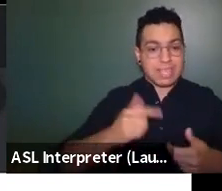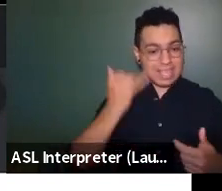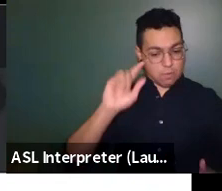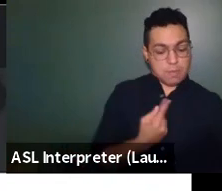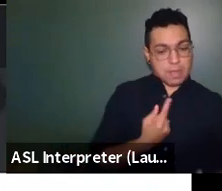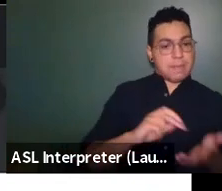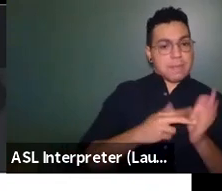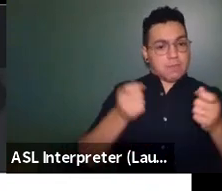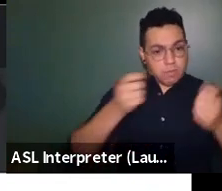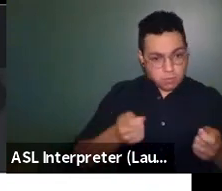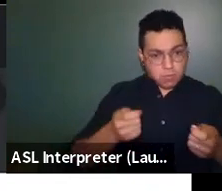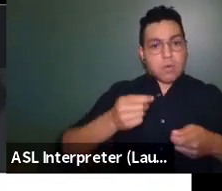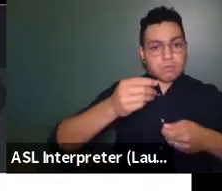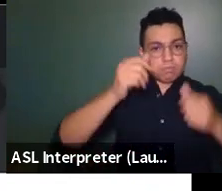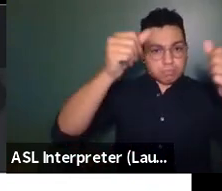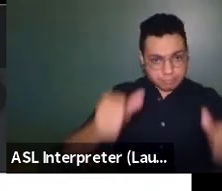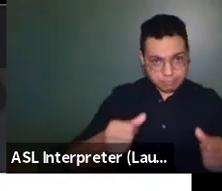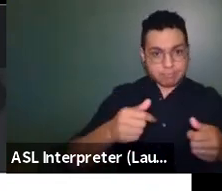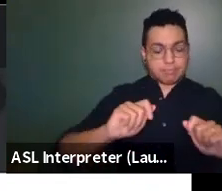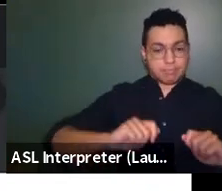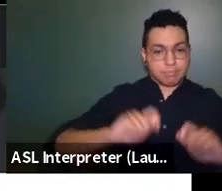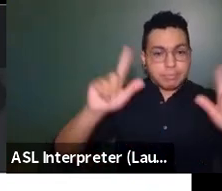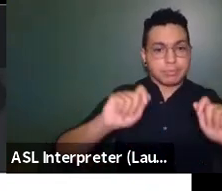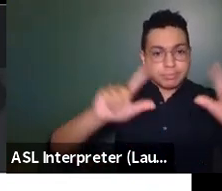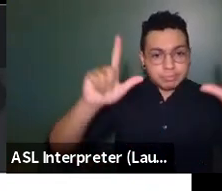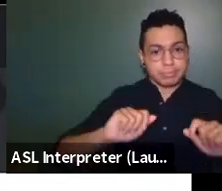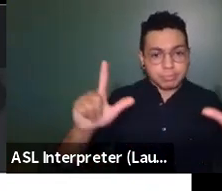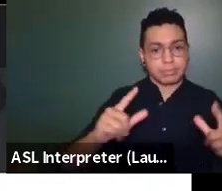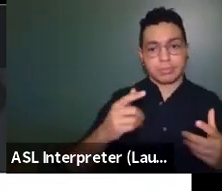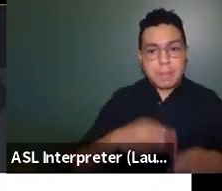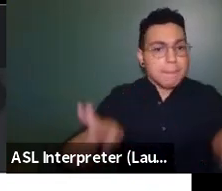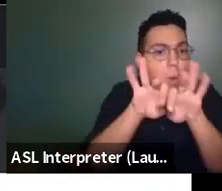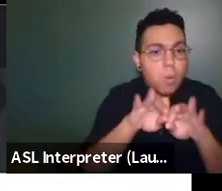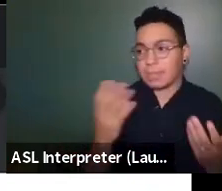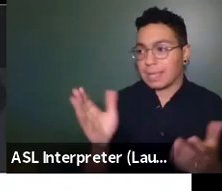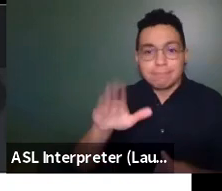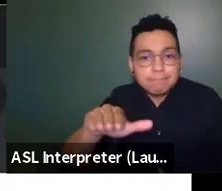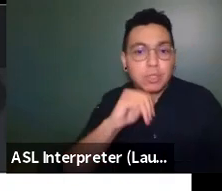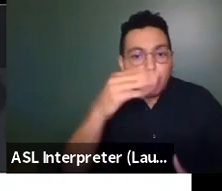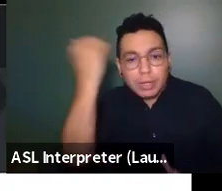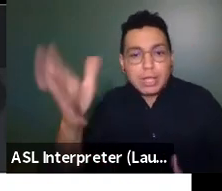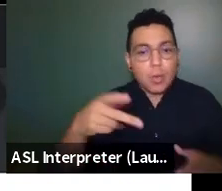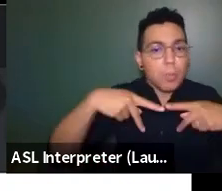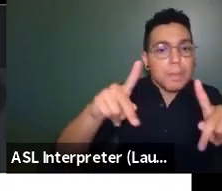ESD 112 - Katherine Livick: I can say "Hey, don't forget your permission slip." You know, assuming we're using this for in person instruction, I can say